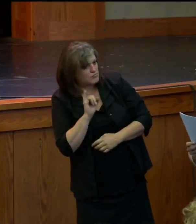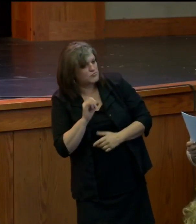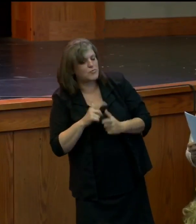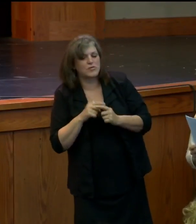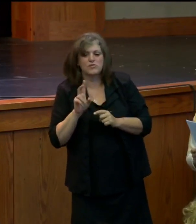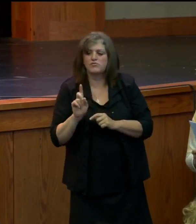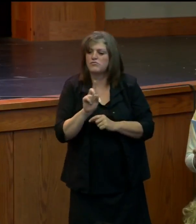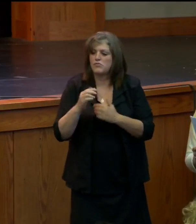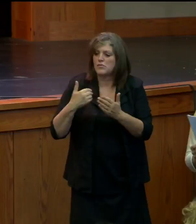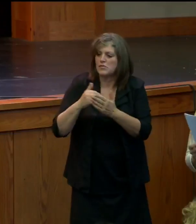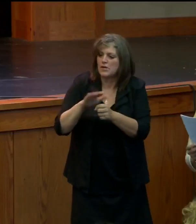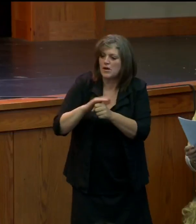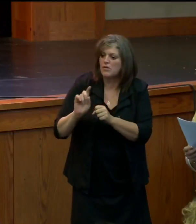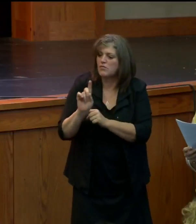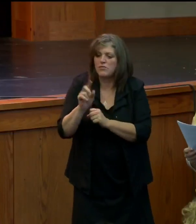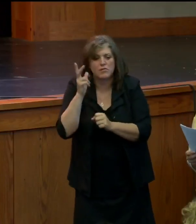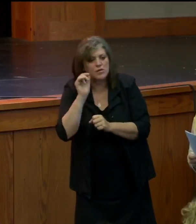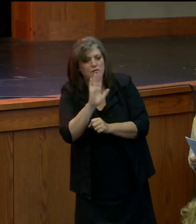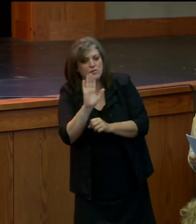NEIGHBORHOODS LISTENING TO PEOPLE AND THEIR ISSUES.